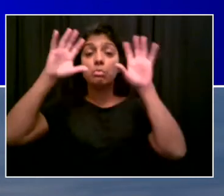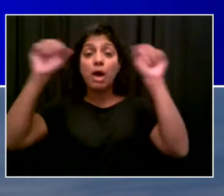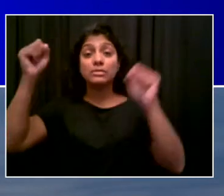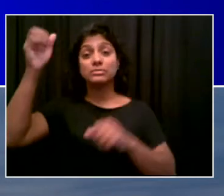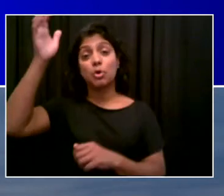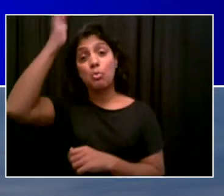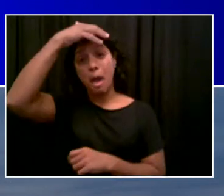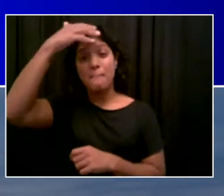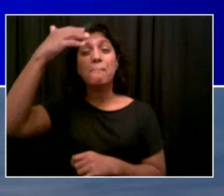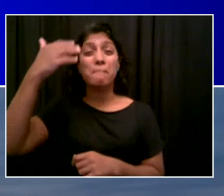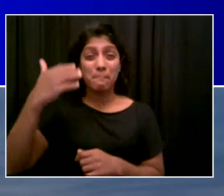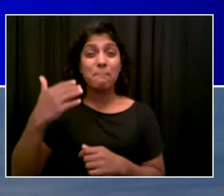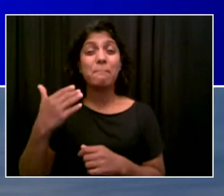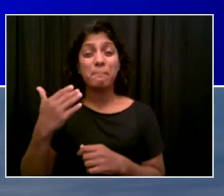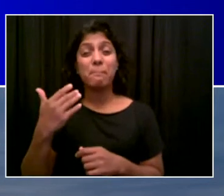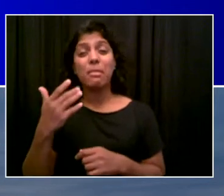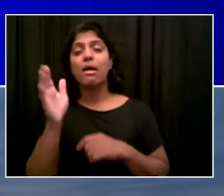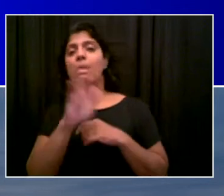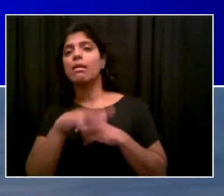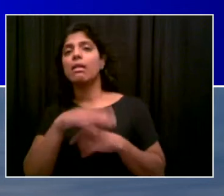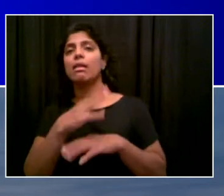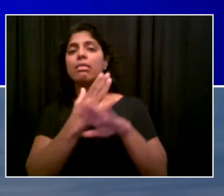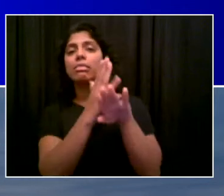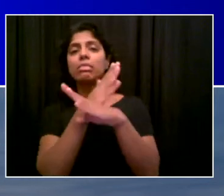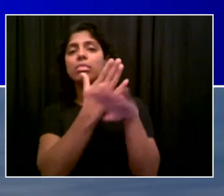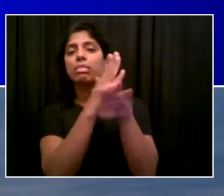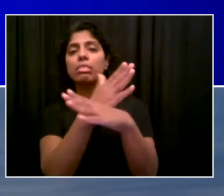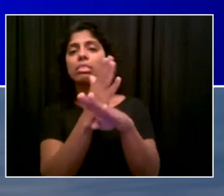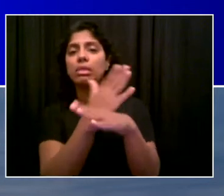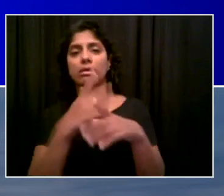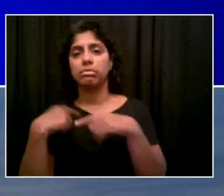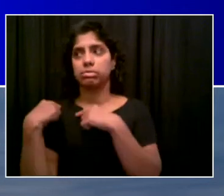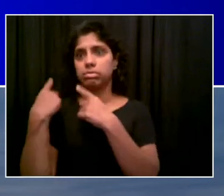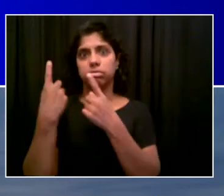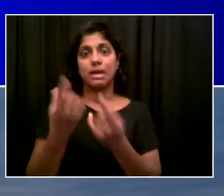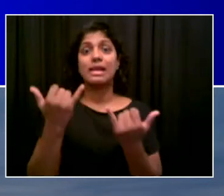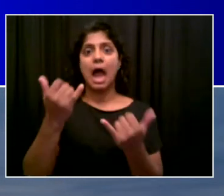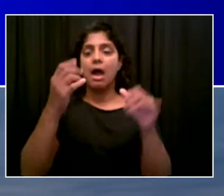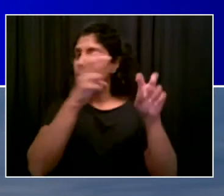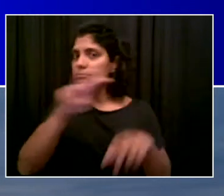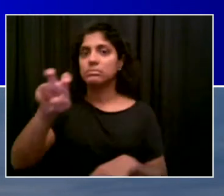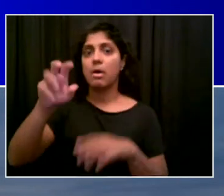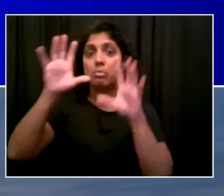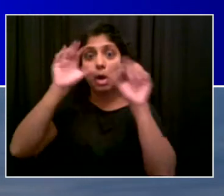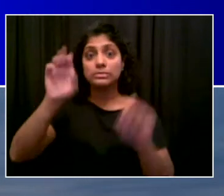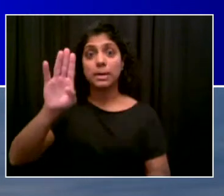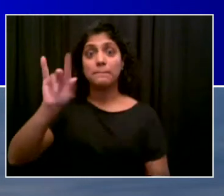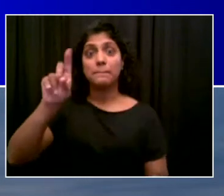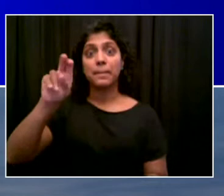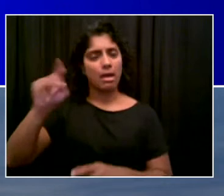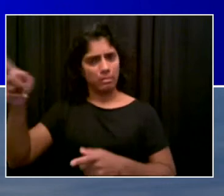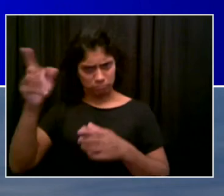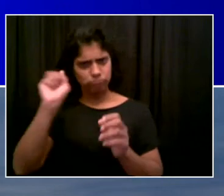AND WE WILL MAKE YOU MAKE IT EASIER FOR YOU. FAST TRACK ENVIRONMENTAL ASSESSMENT SO